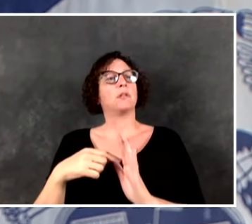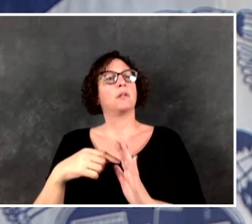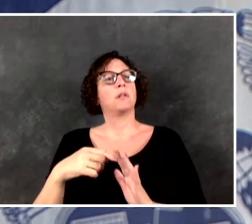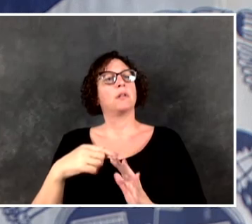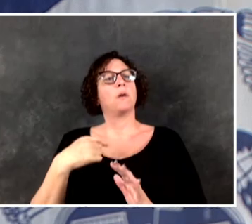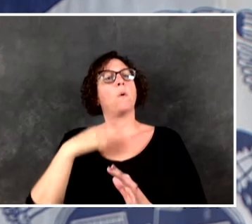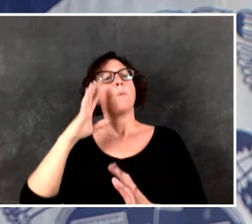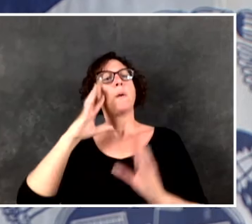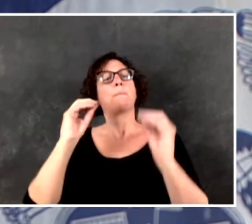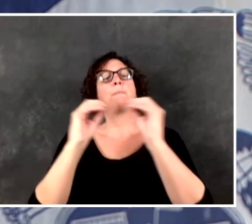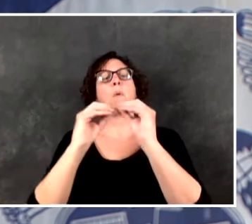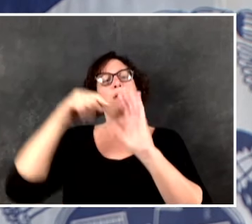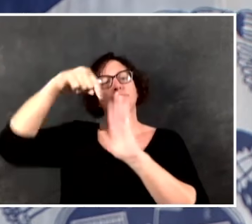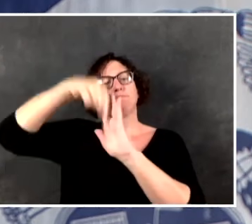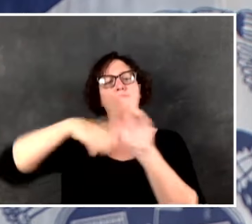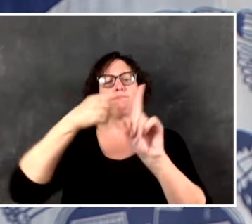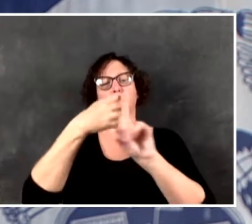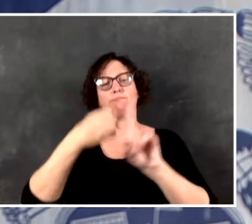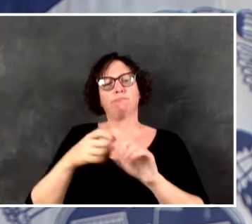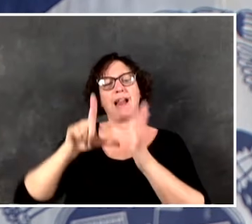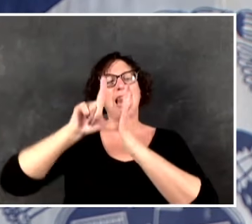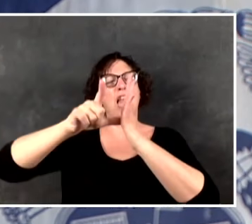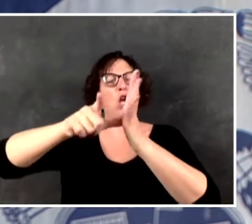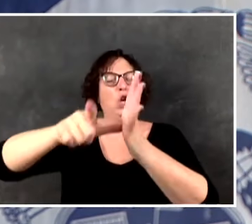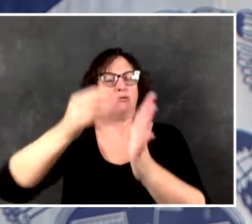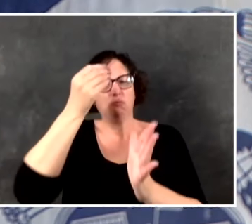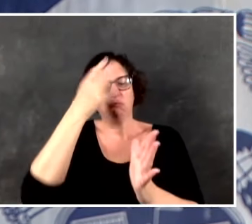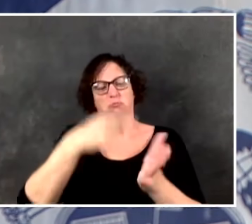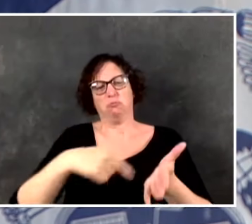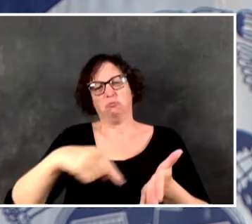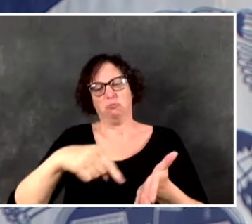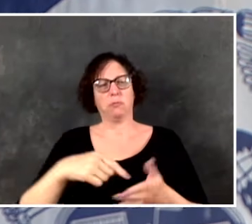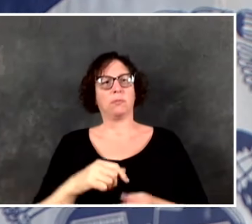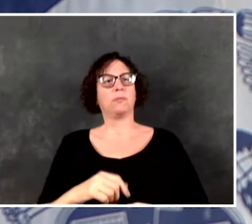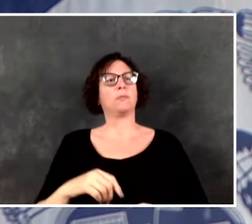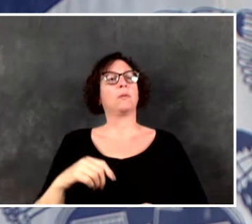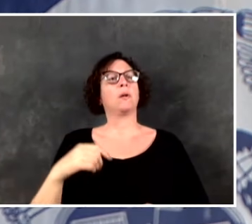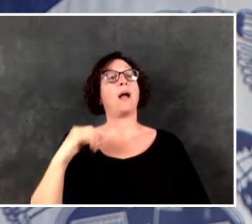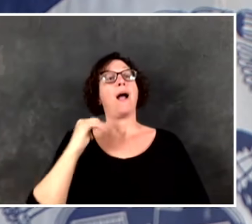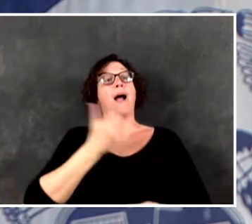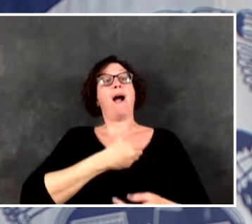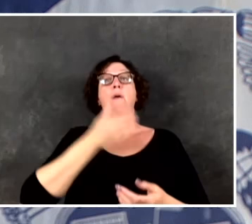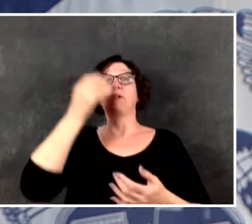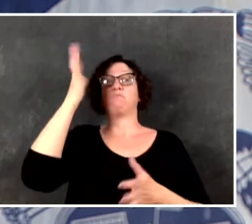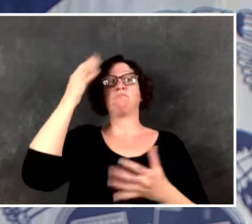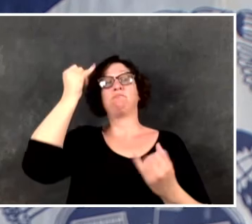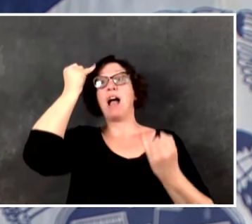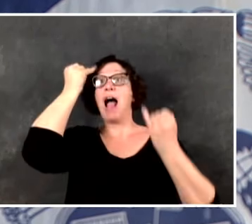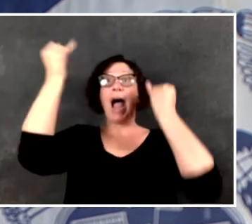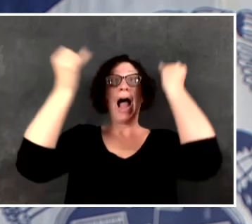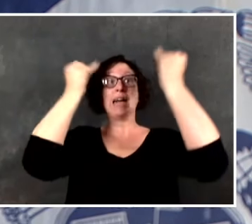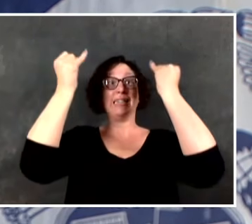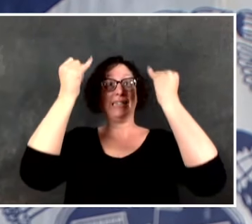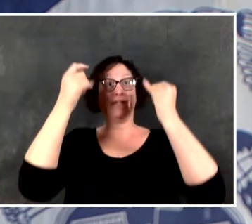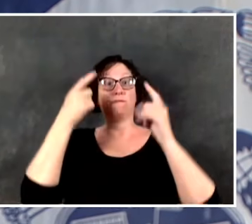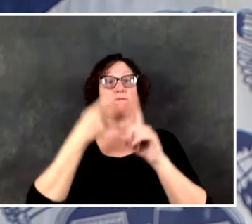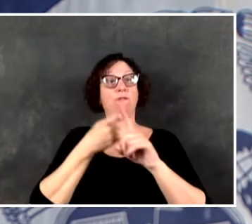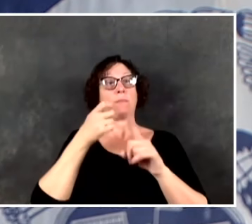HOLDING AGENCIES TO THOSE GOALS. WE'LL HAVE MORE TO SAY ON THAT